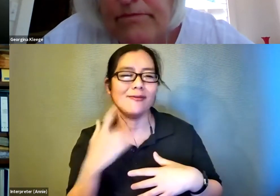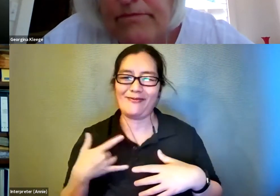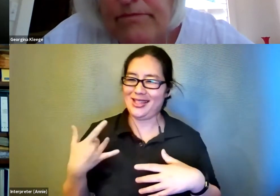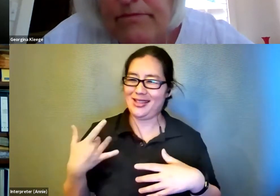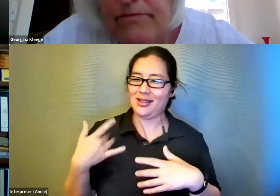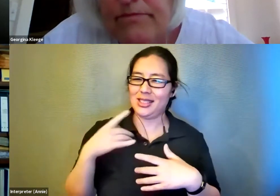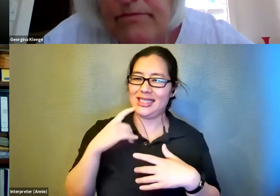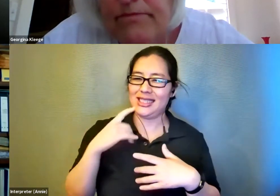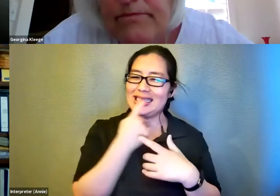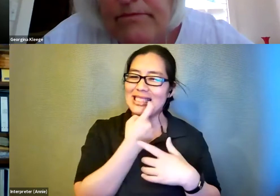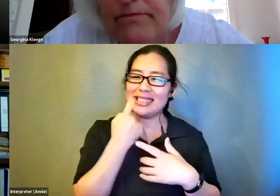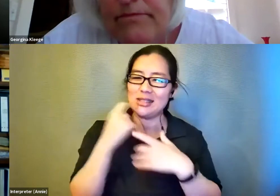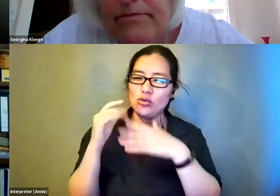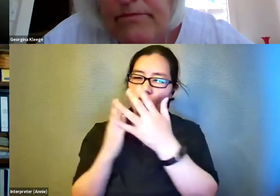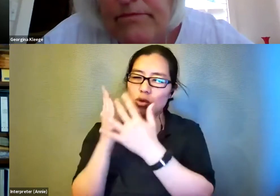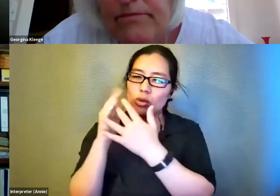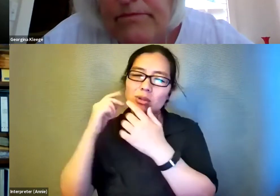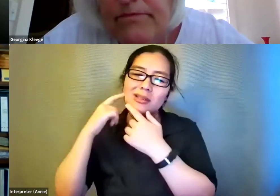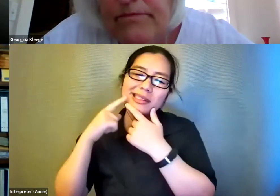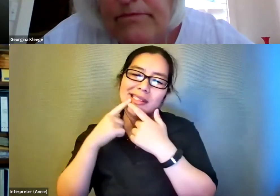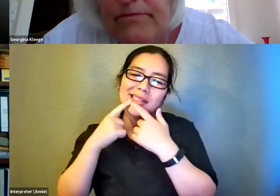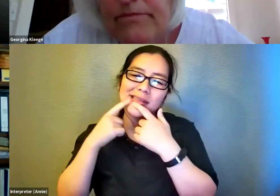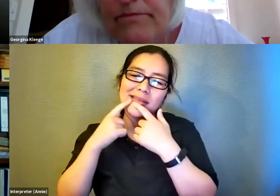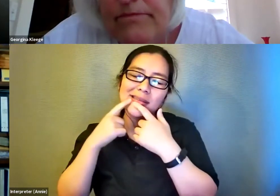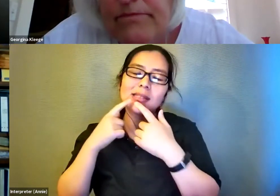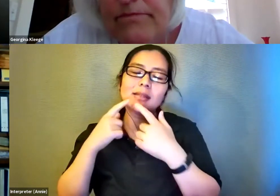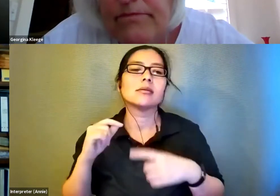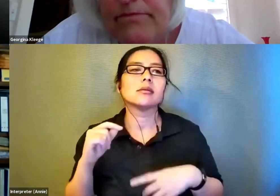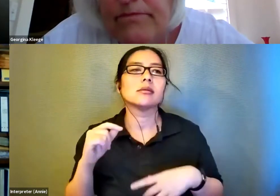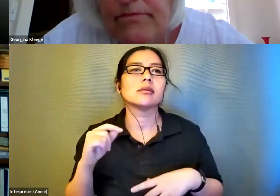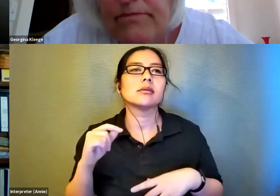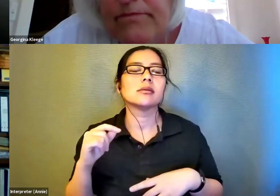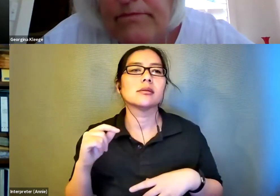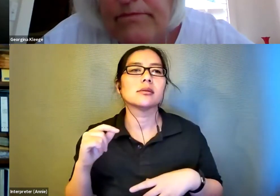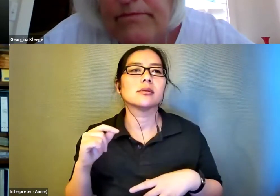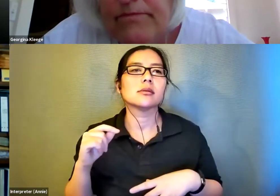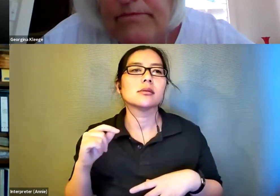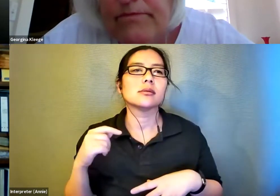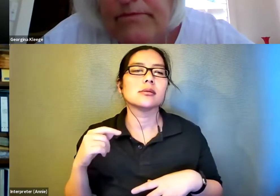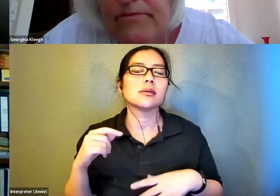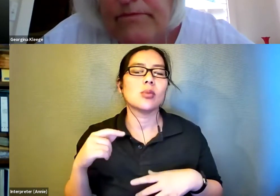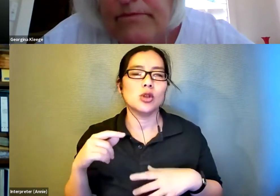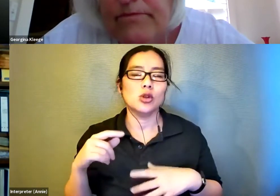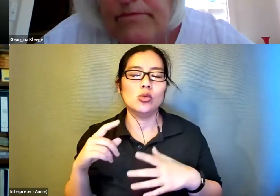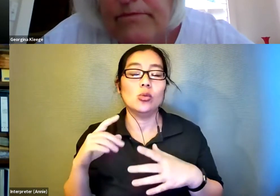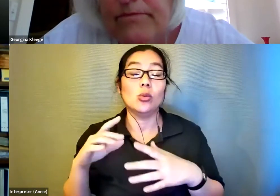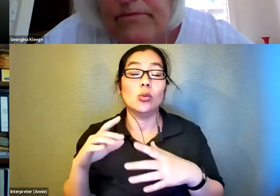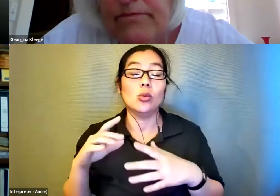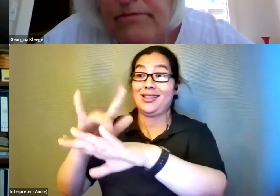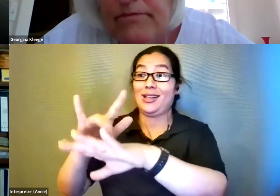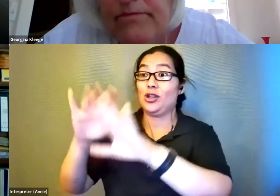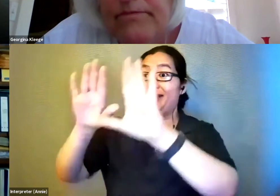And it just felt far more like a person's -- kind of an actual person than it looked.